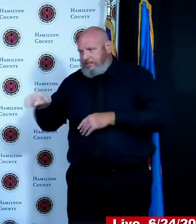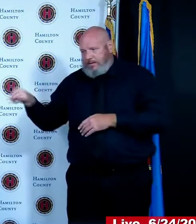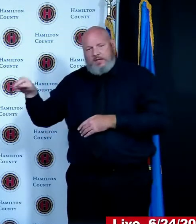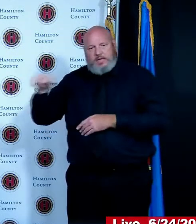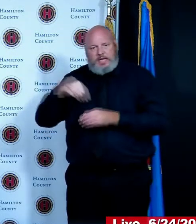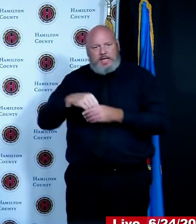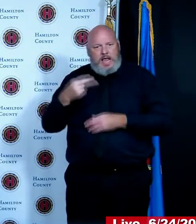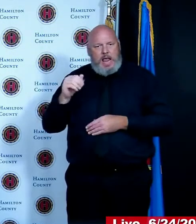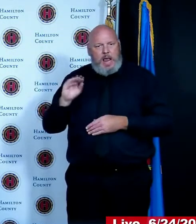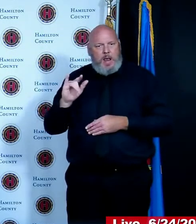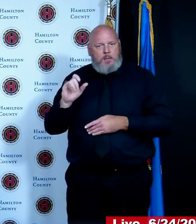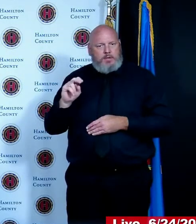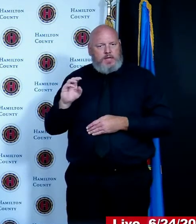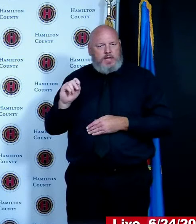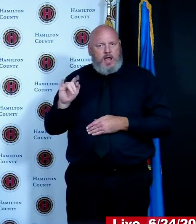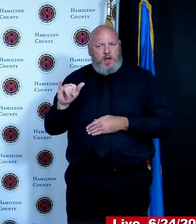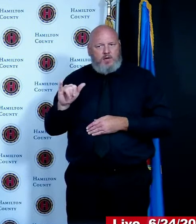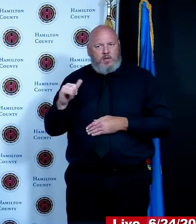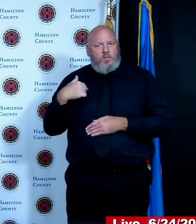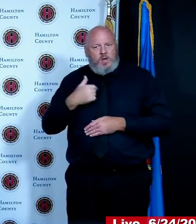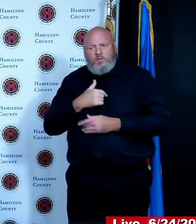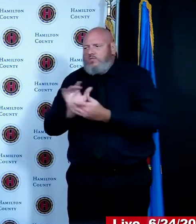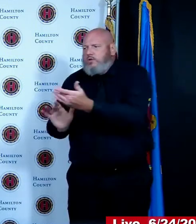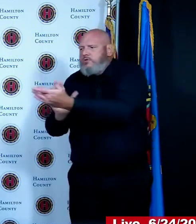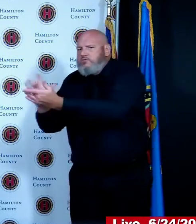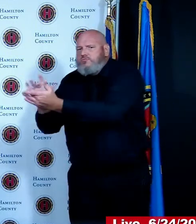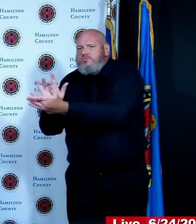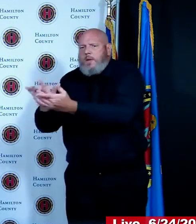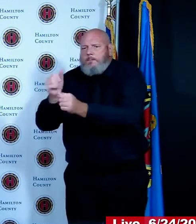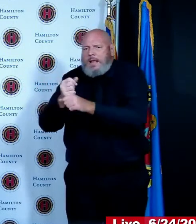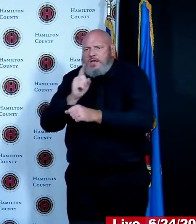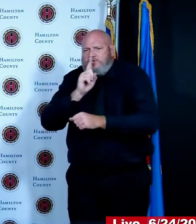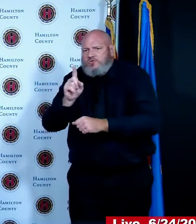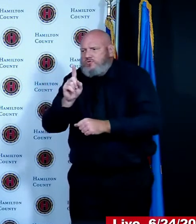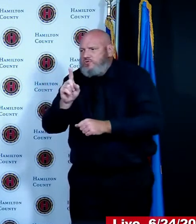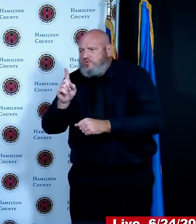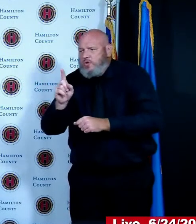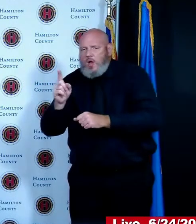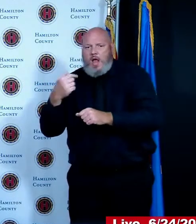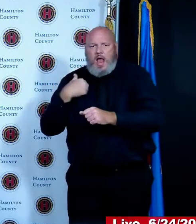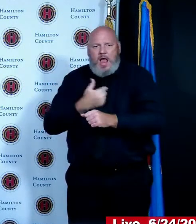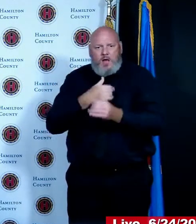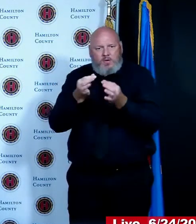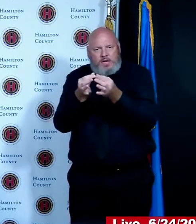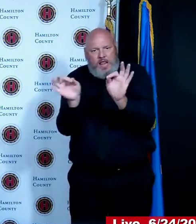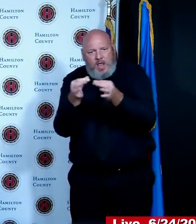information they need in a language that people can read and so that is happening